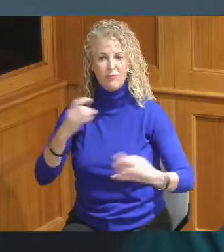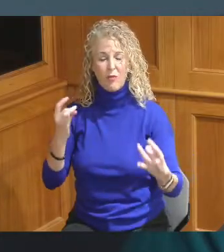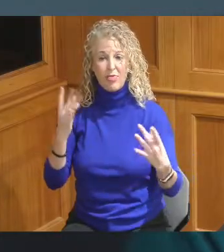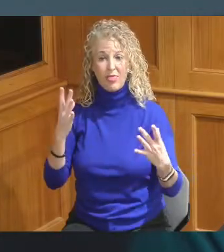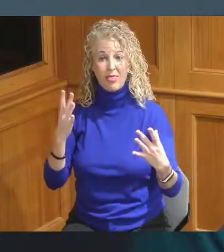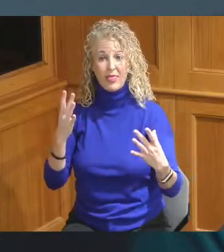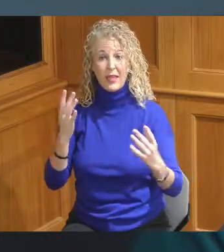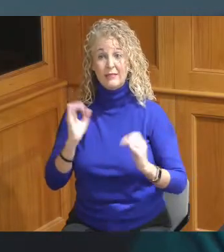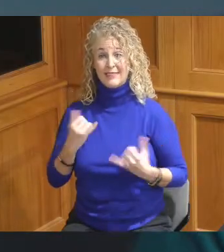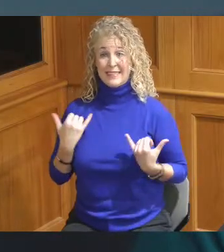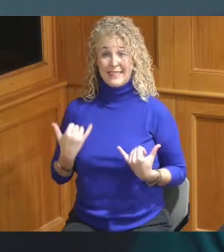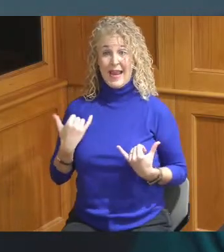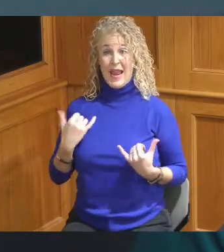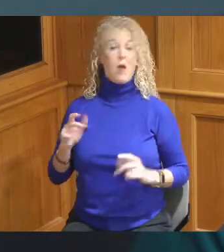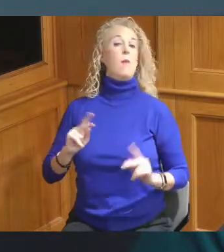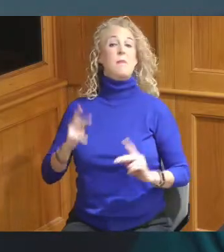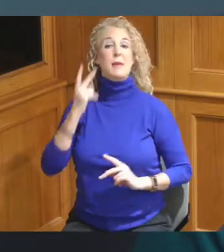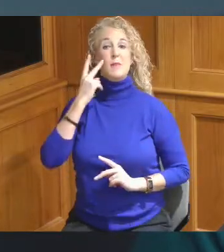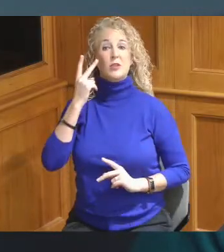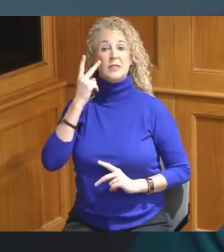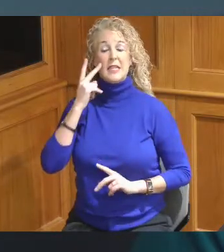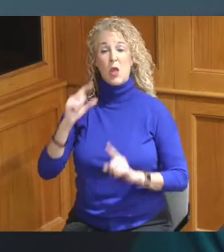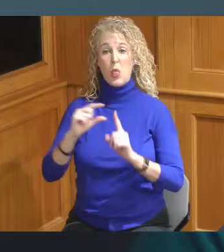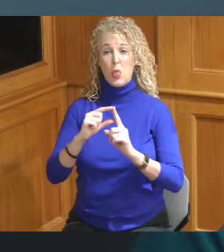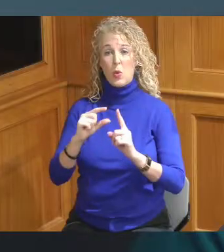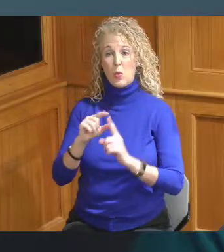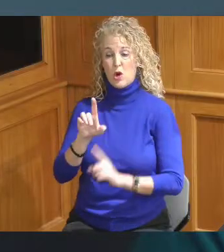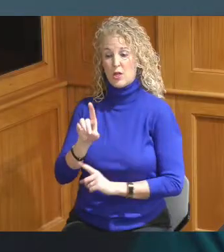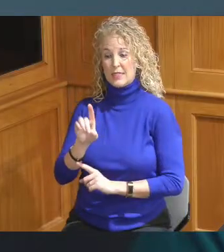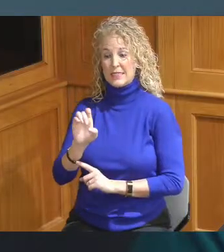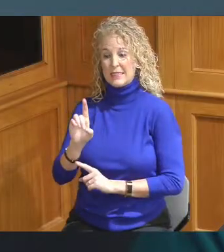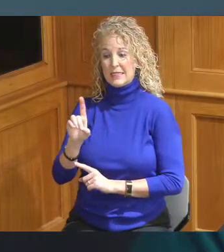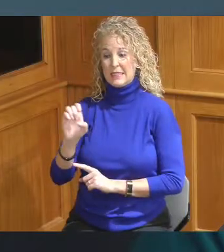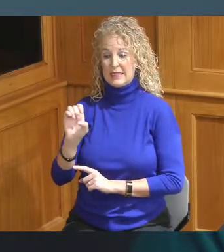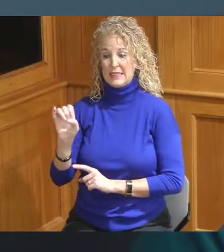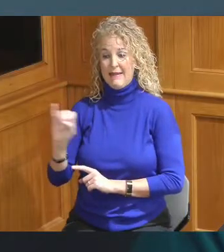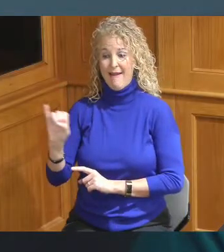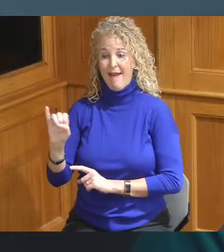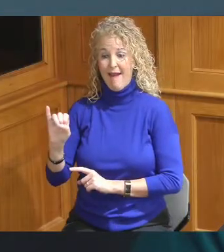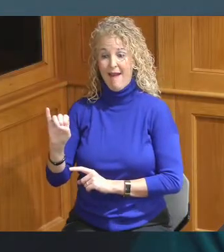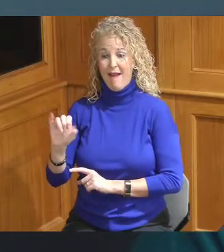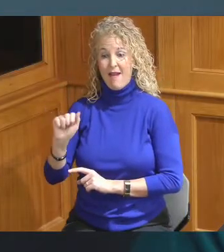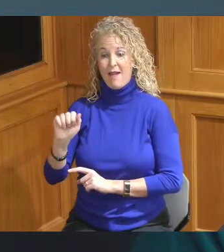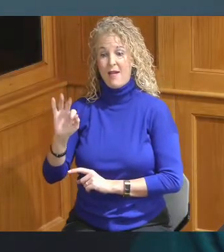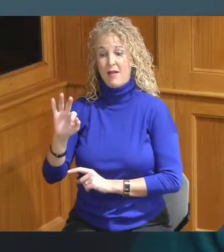say, "Okay, DEI, they like to put labels on stuff. Affirmative action, those kind of things." And I